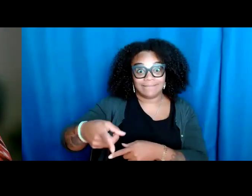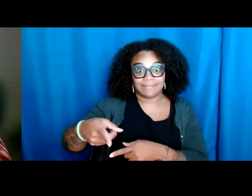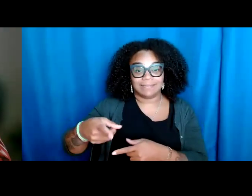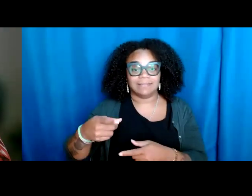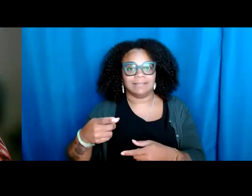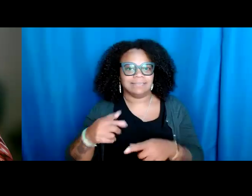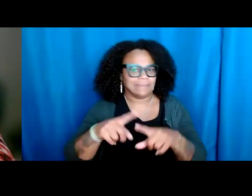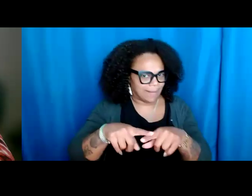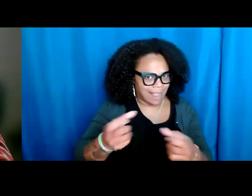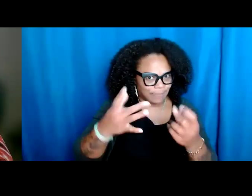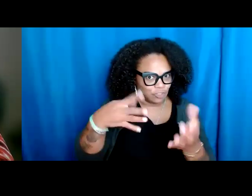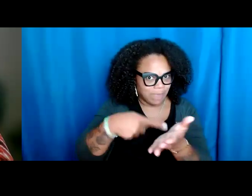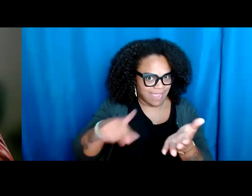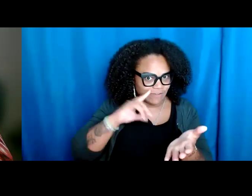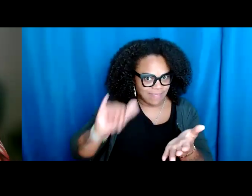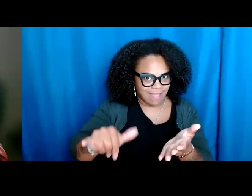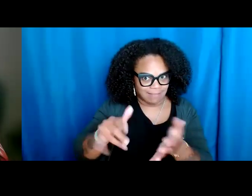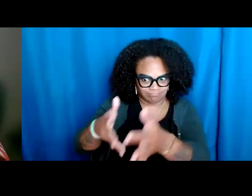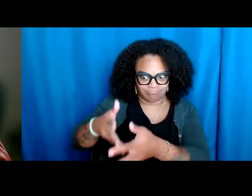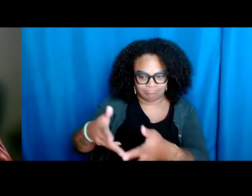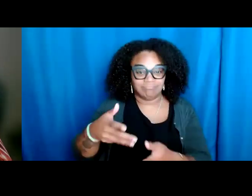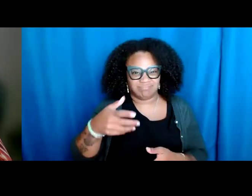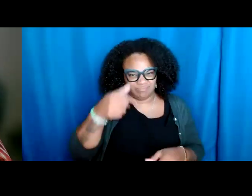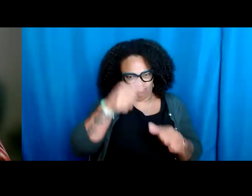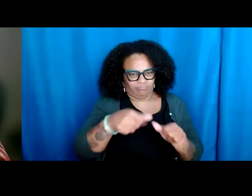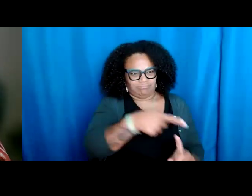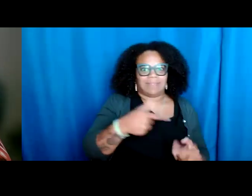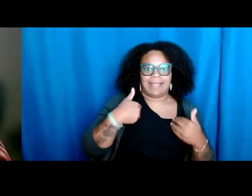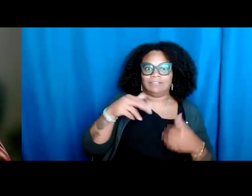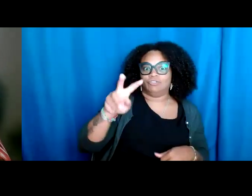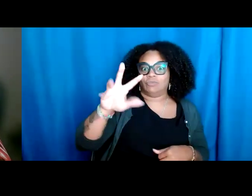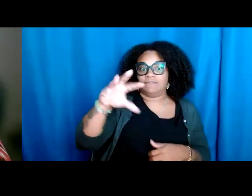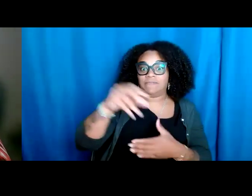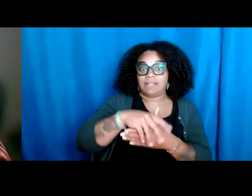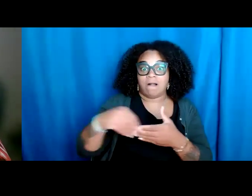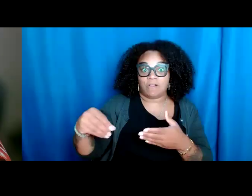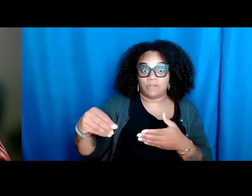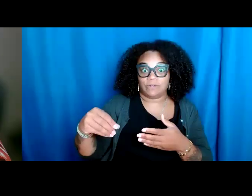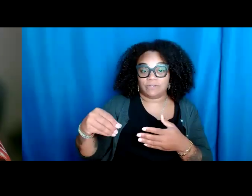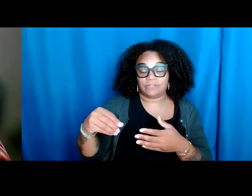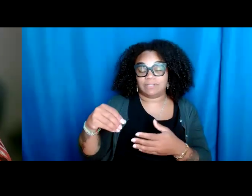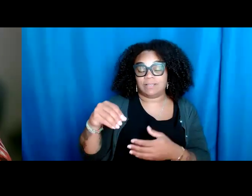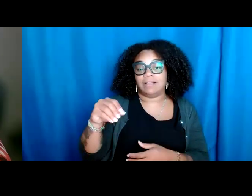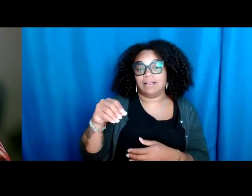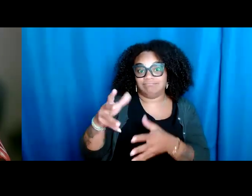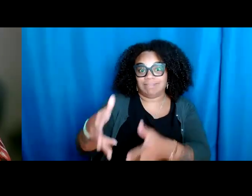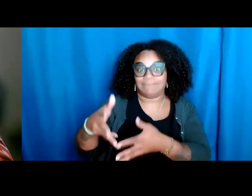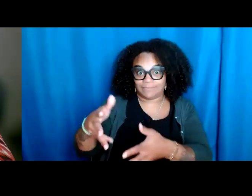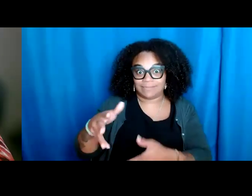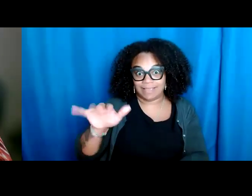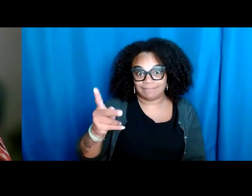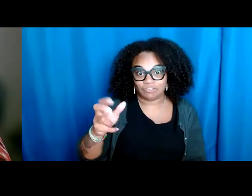the inventory. In his case he had $250 of inventory. So, when you take the beginning